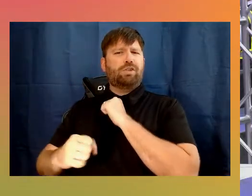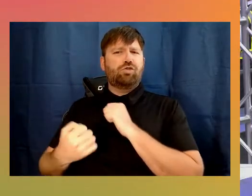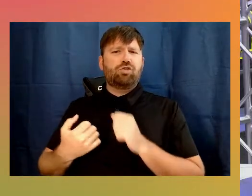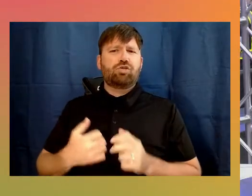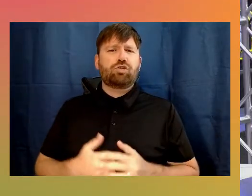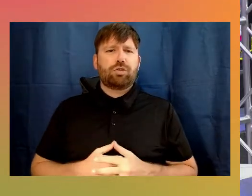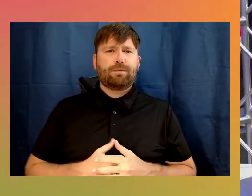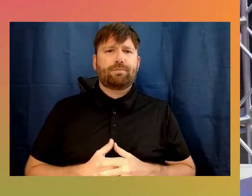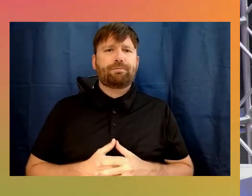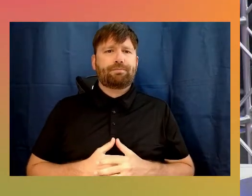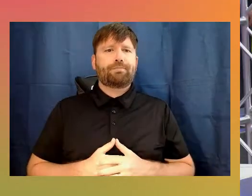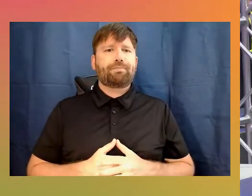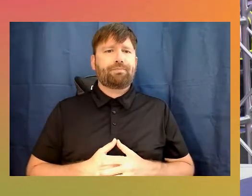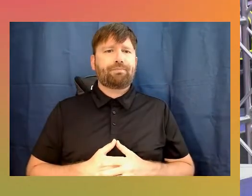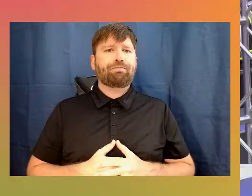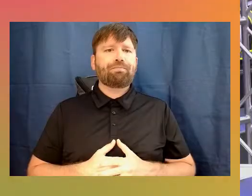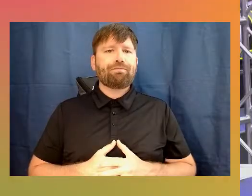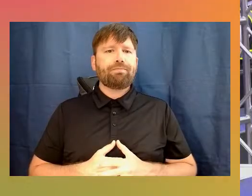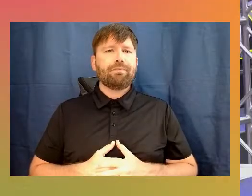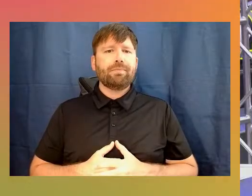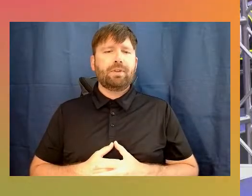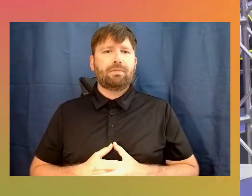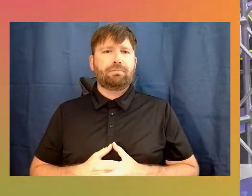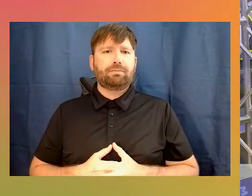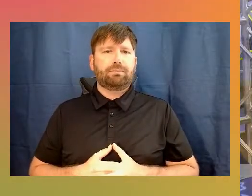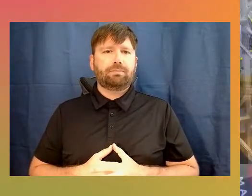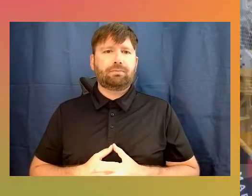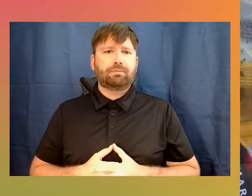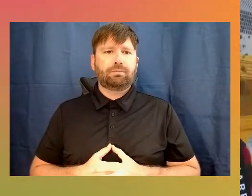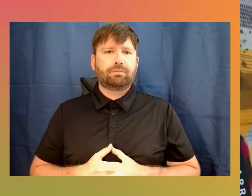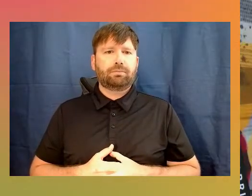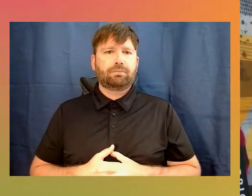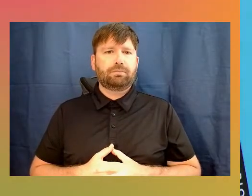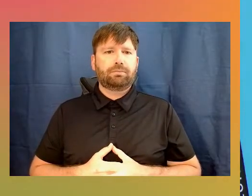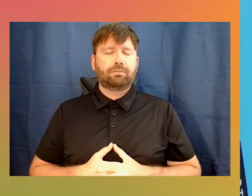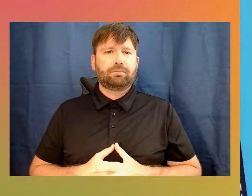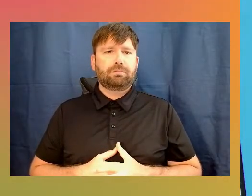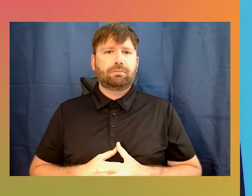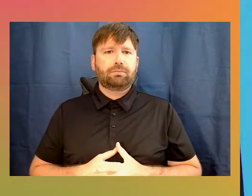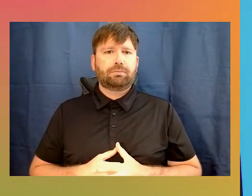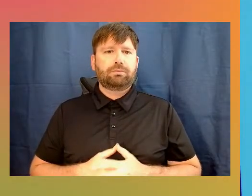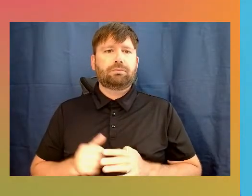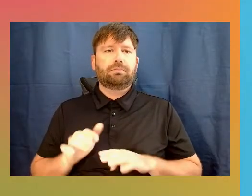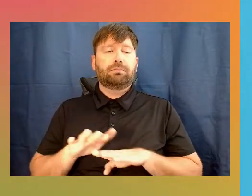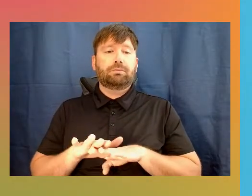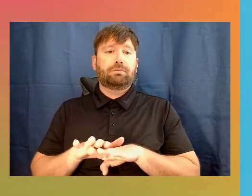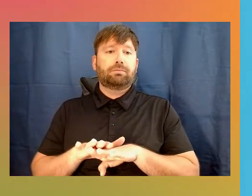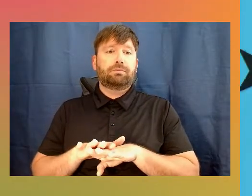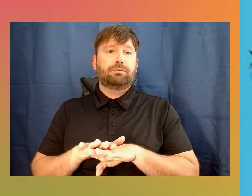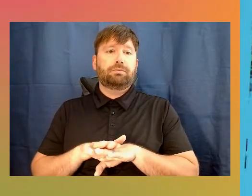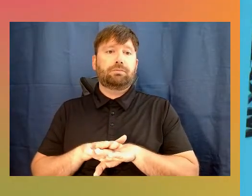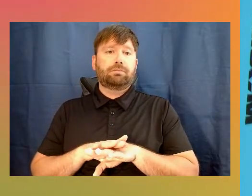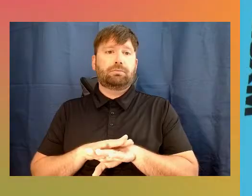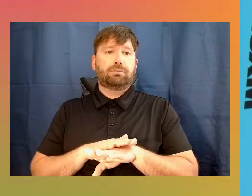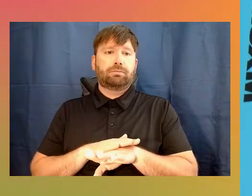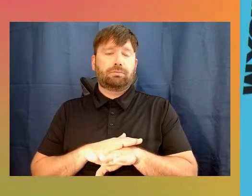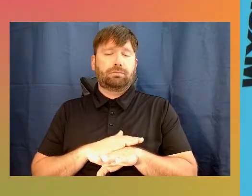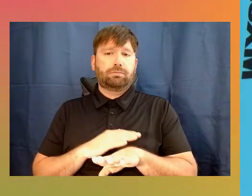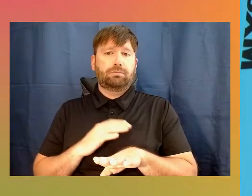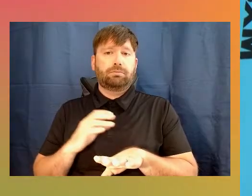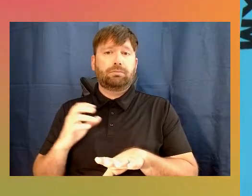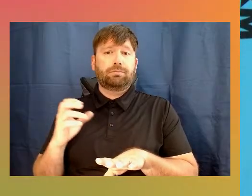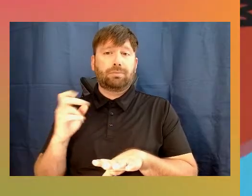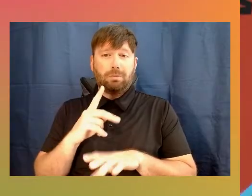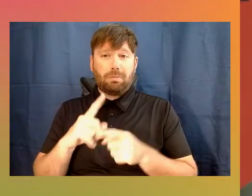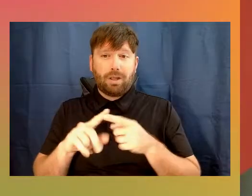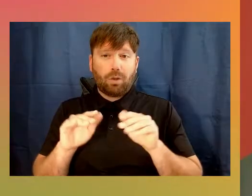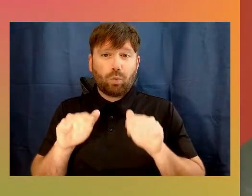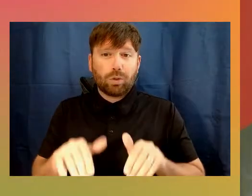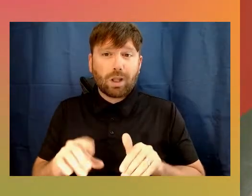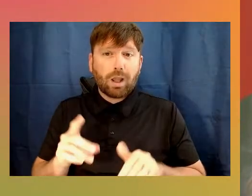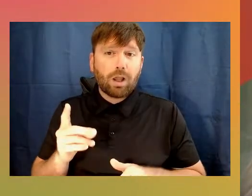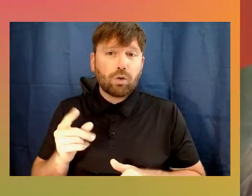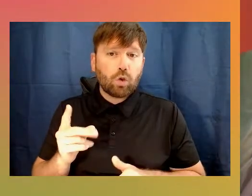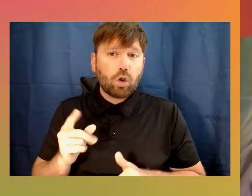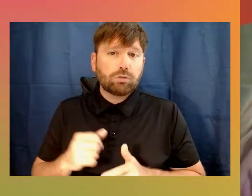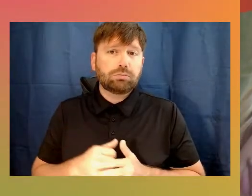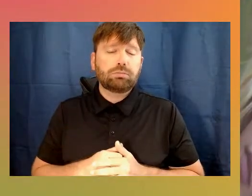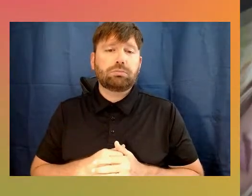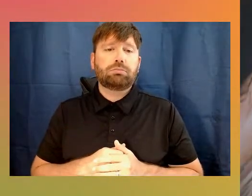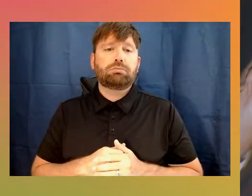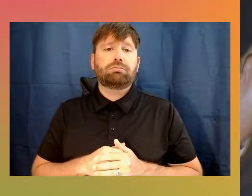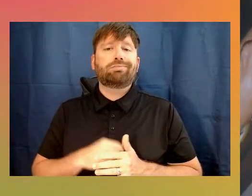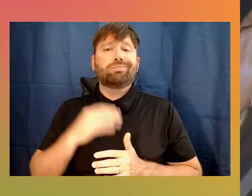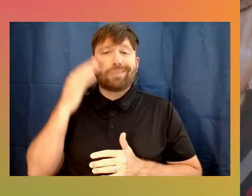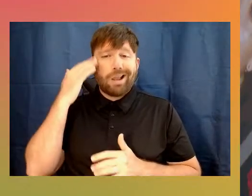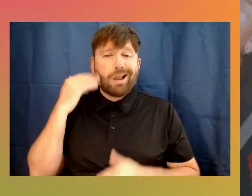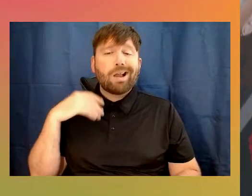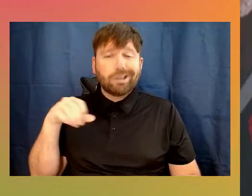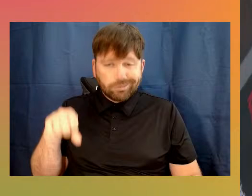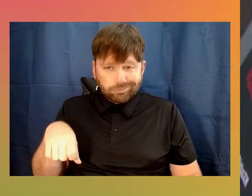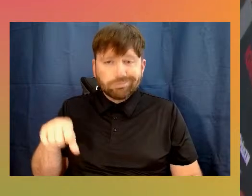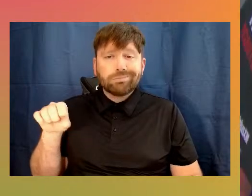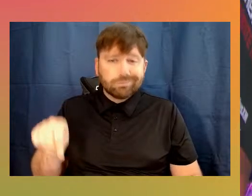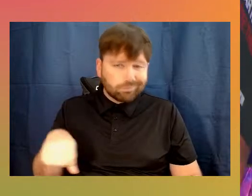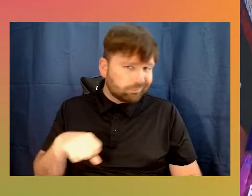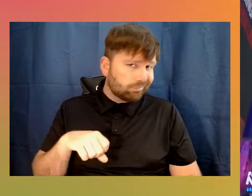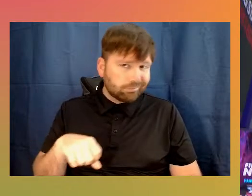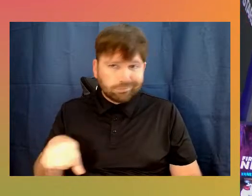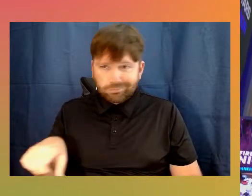REACHING THE RIGHT ARM FORWARD.